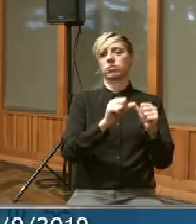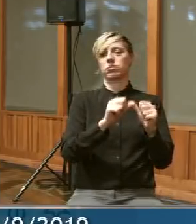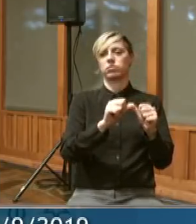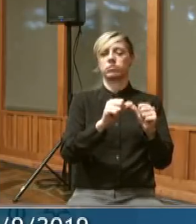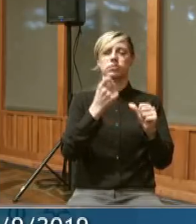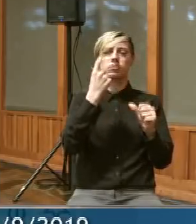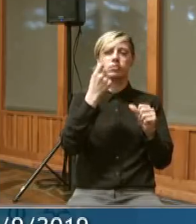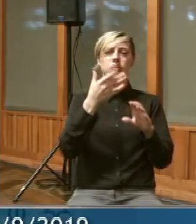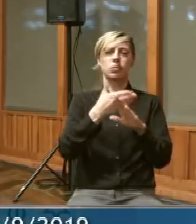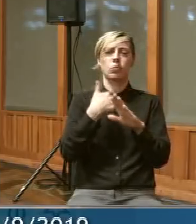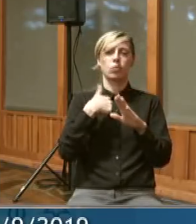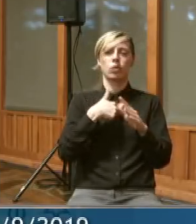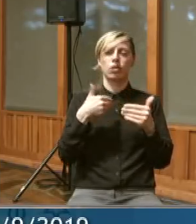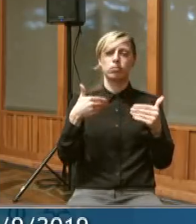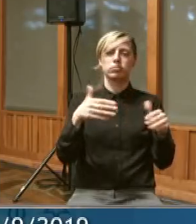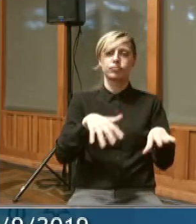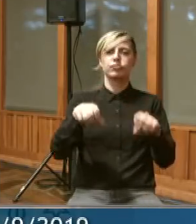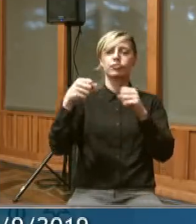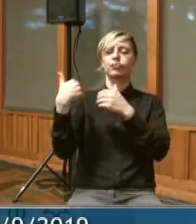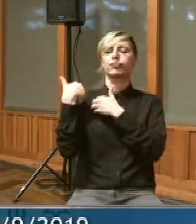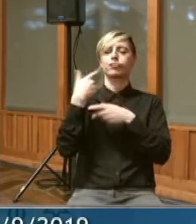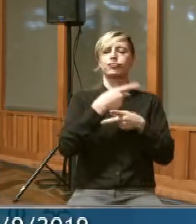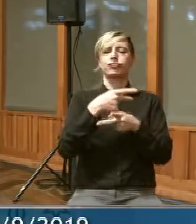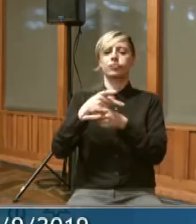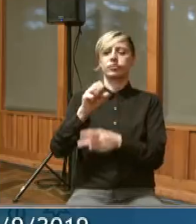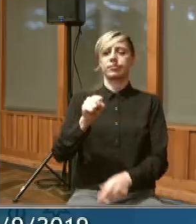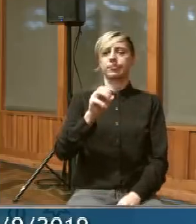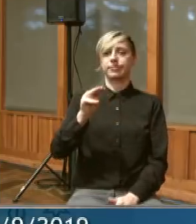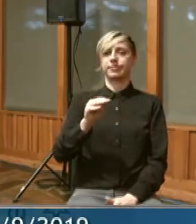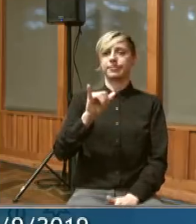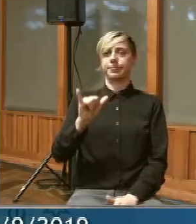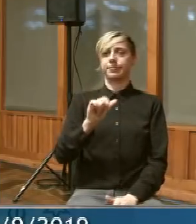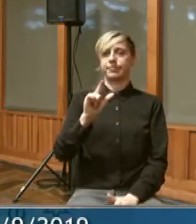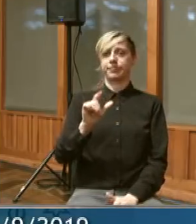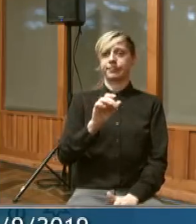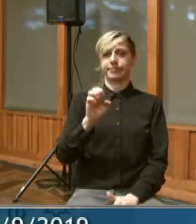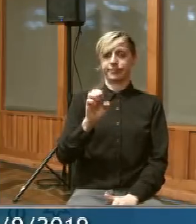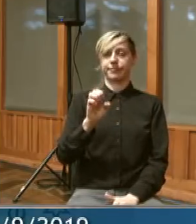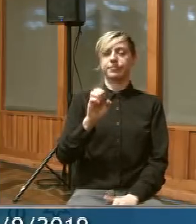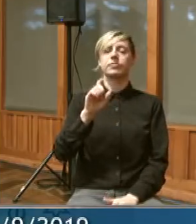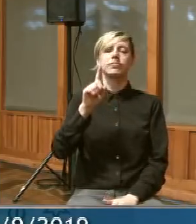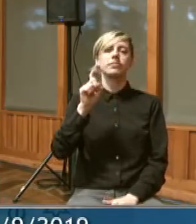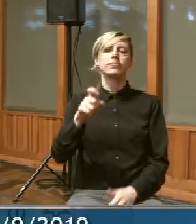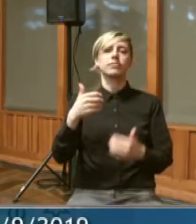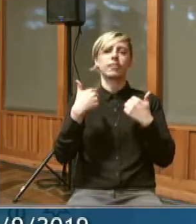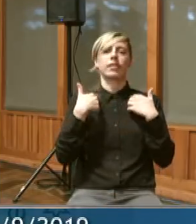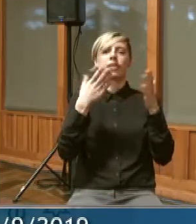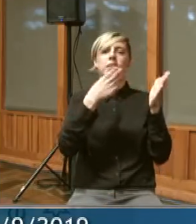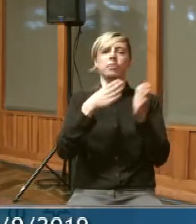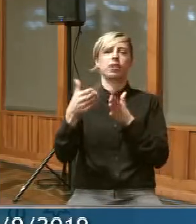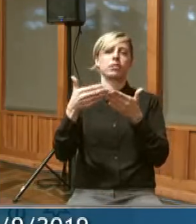AND IF IT IS FEASIBLE SMILE WANTS TO CONTINUE OFFERING QUALITY PROGRAMS AT THE CENTER. BEFORE WE ASSUME THIS